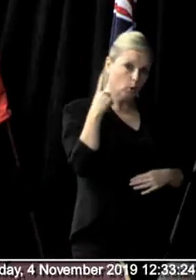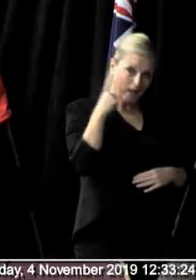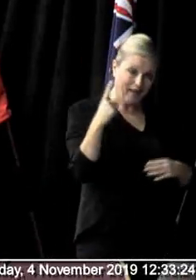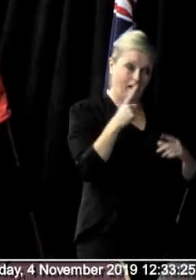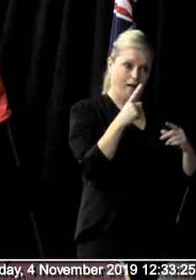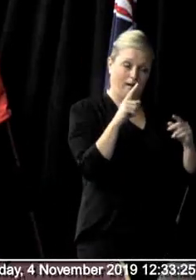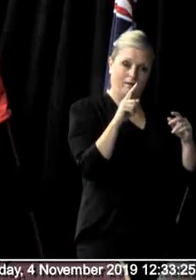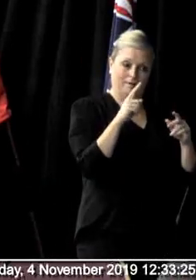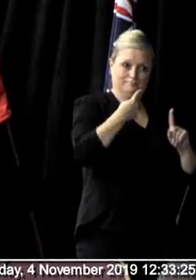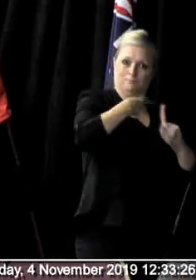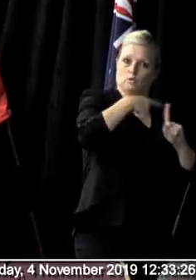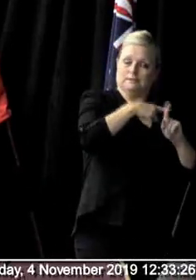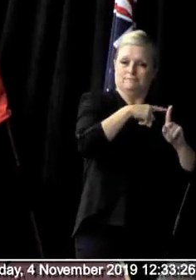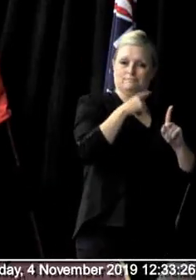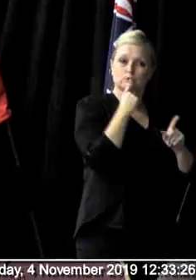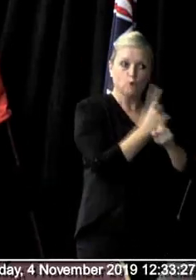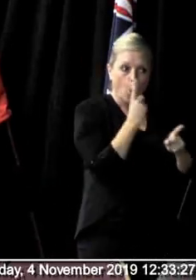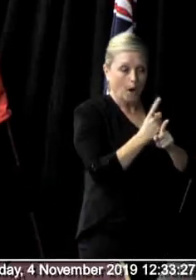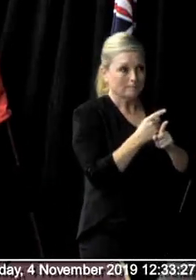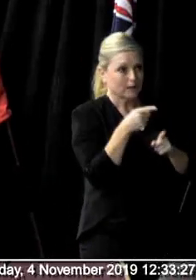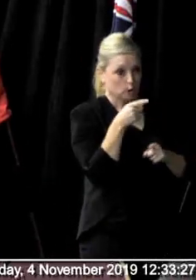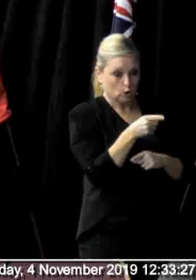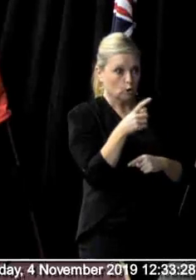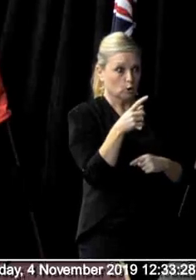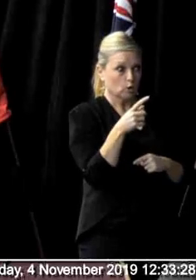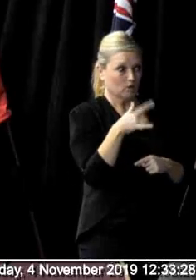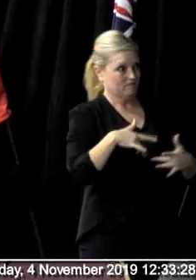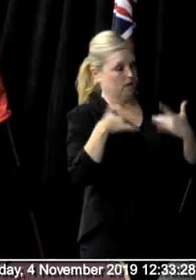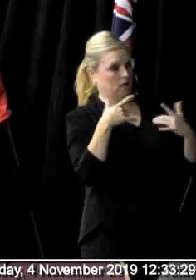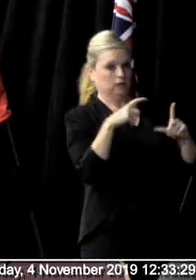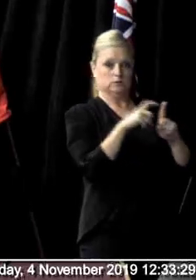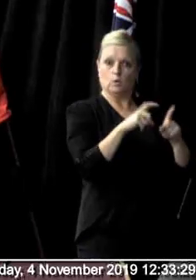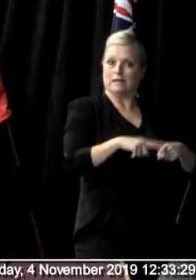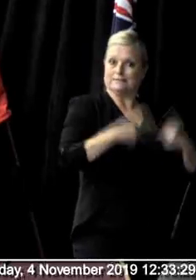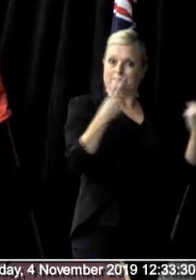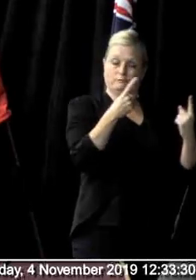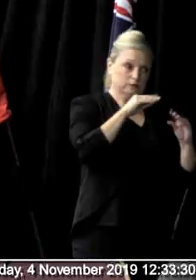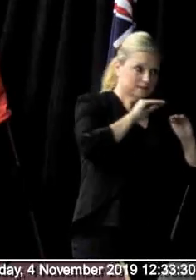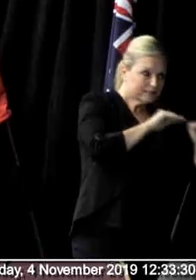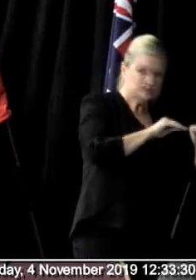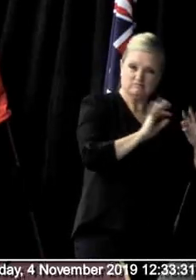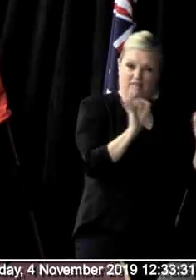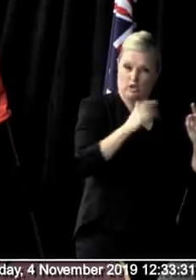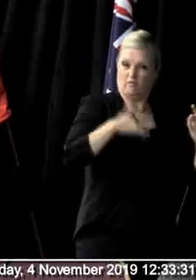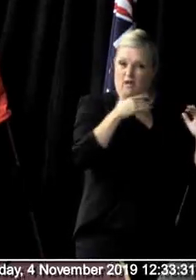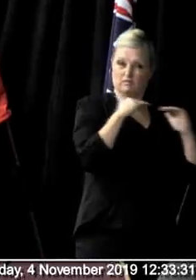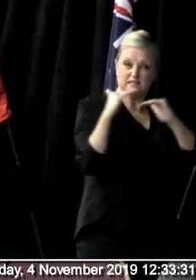at the school needed to be any different just because your daughter had additional needs? FEMALE: That’s right. Okay.